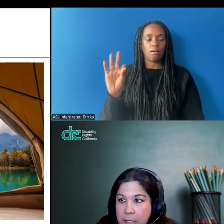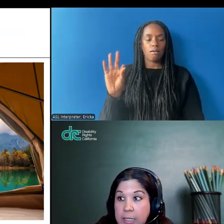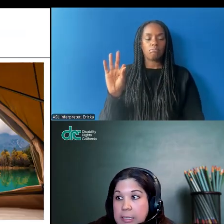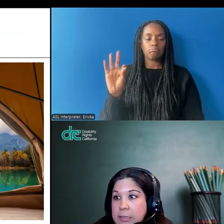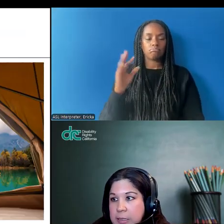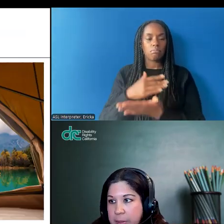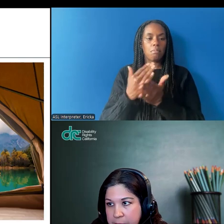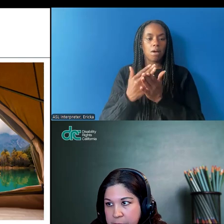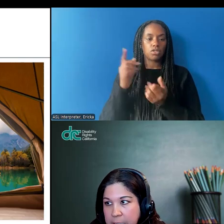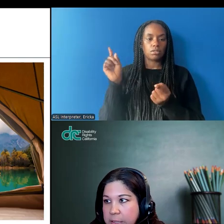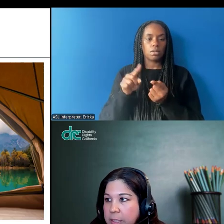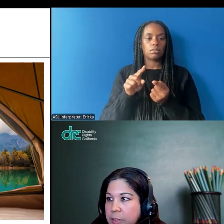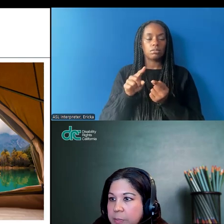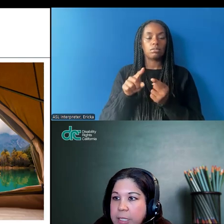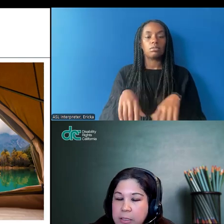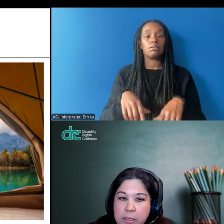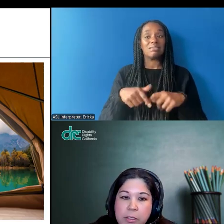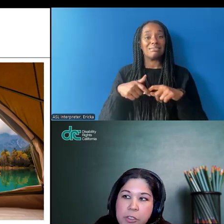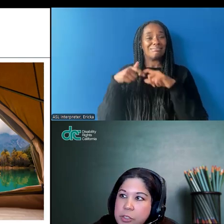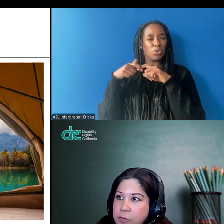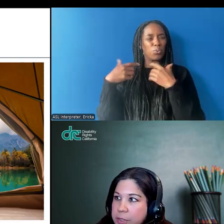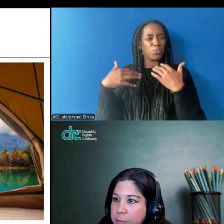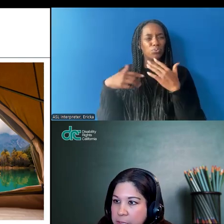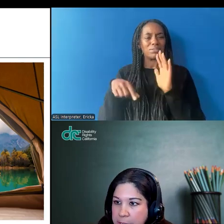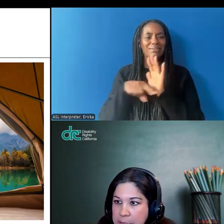That suspension had a negative impact on underserved communities.